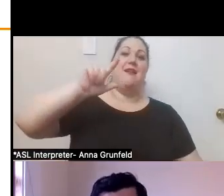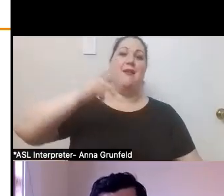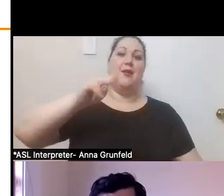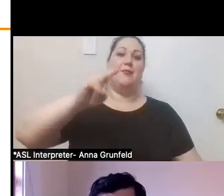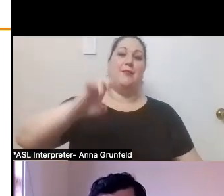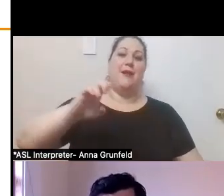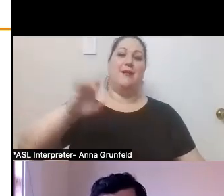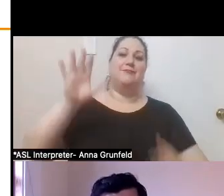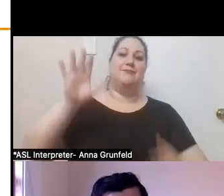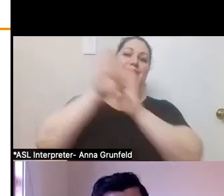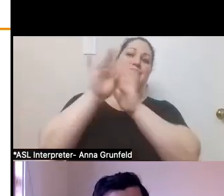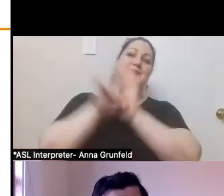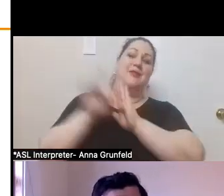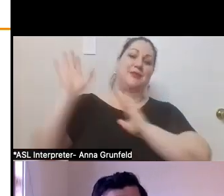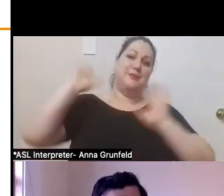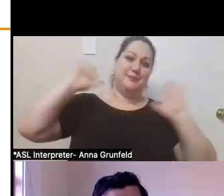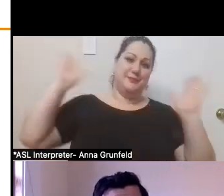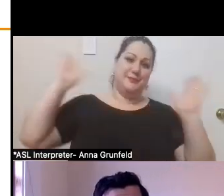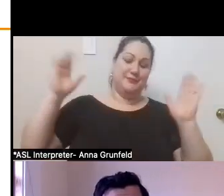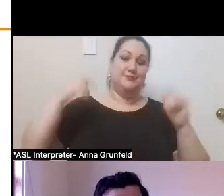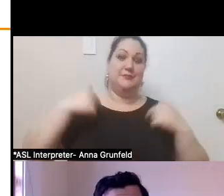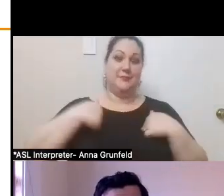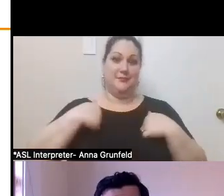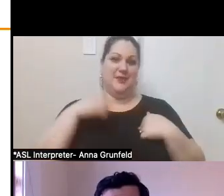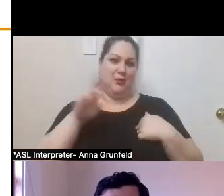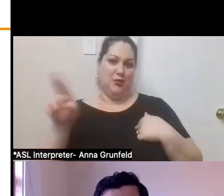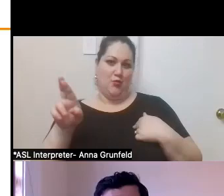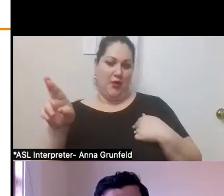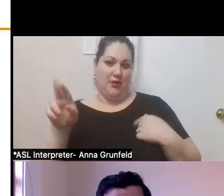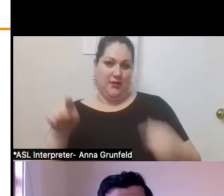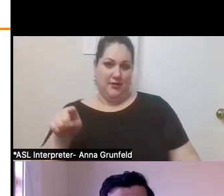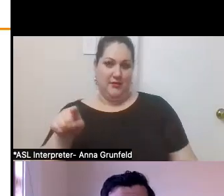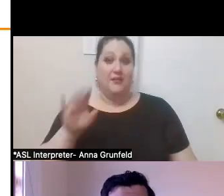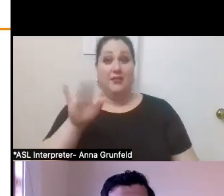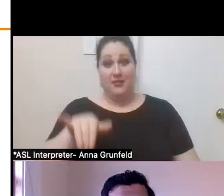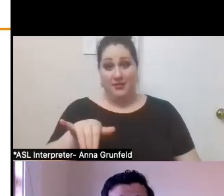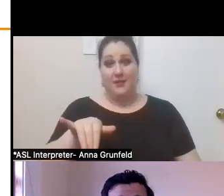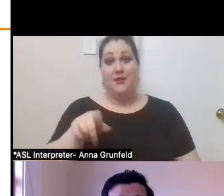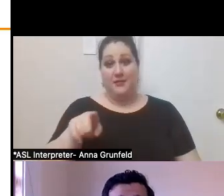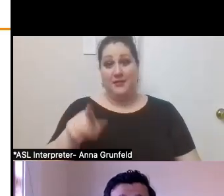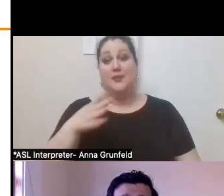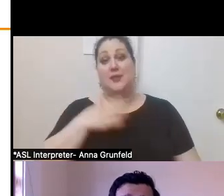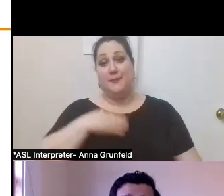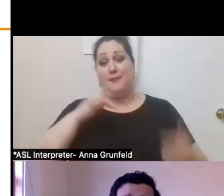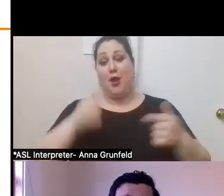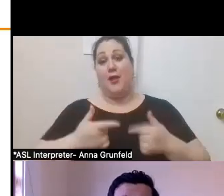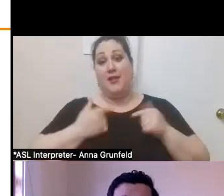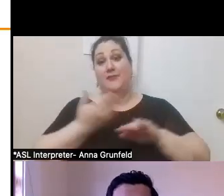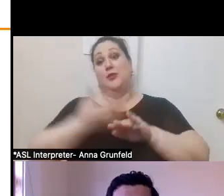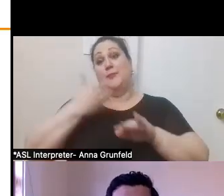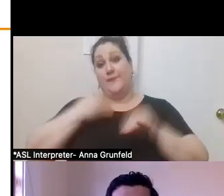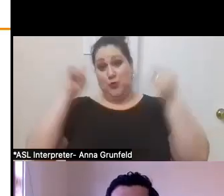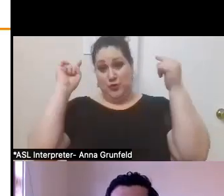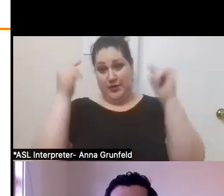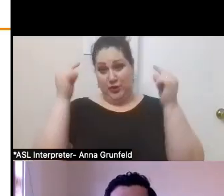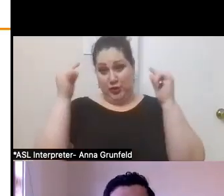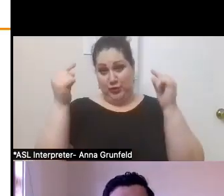I'm the one on the right. This was my life pre-injury. So I was a pretty avid road cyclist.